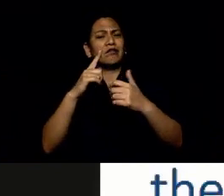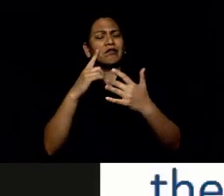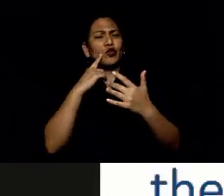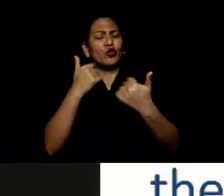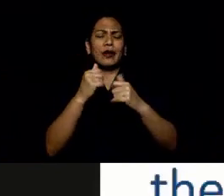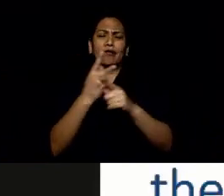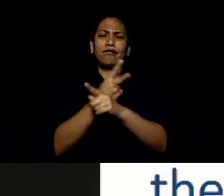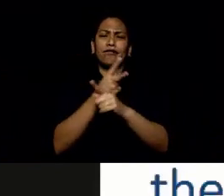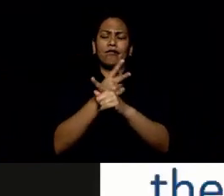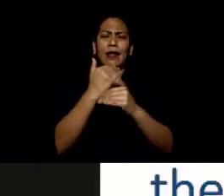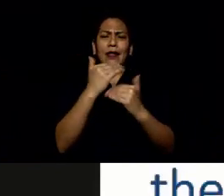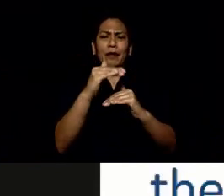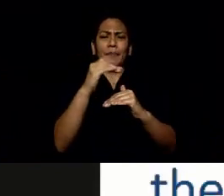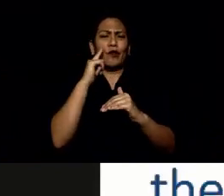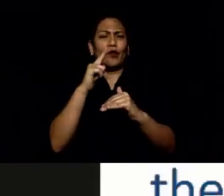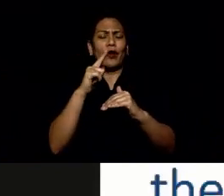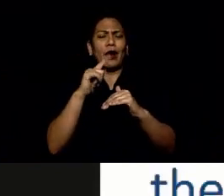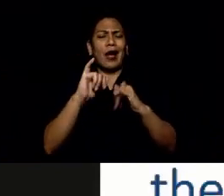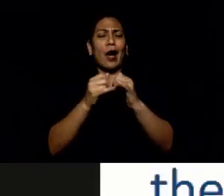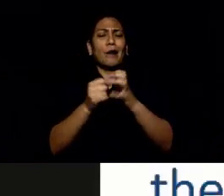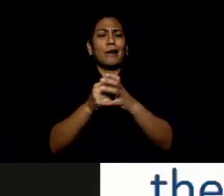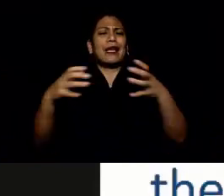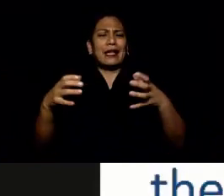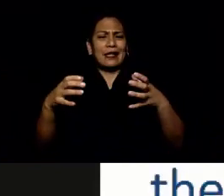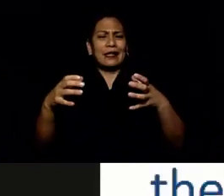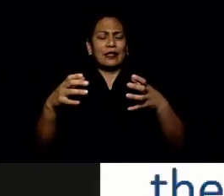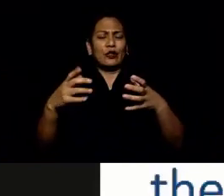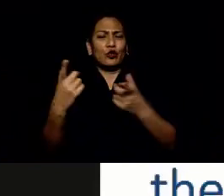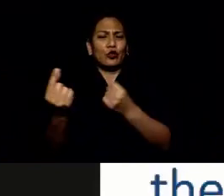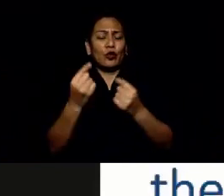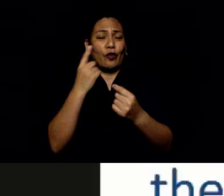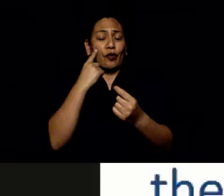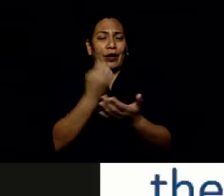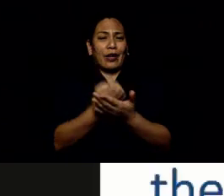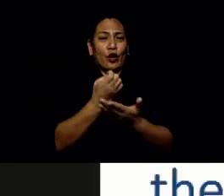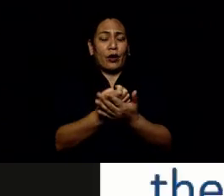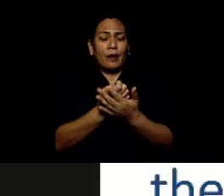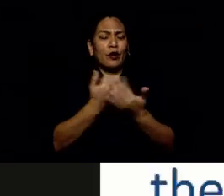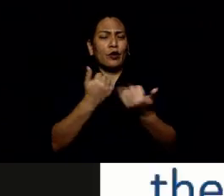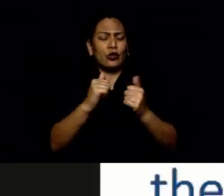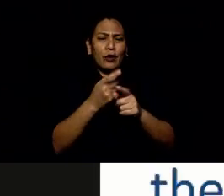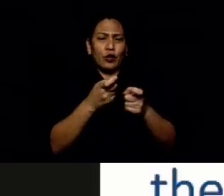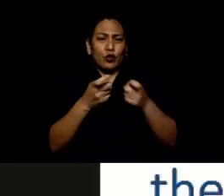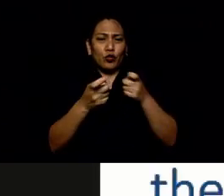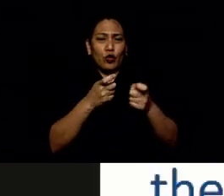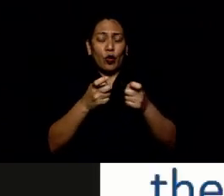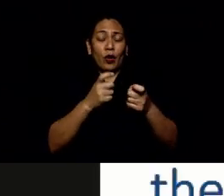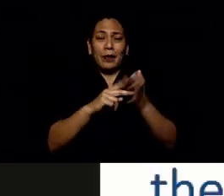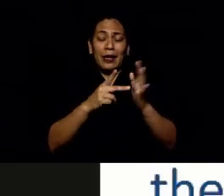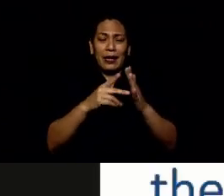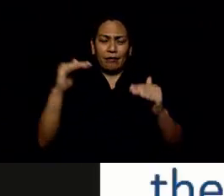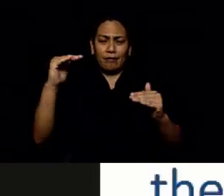In other words, the, the size of the economy relative to the biosphere.